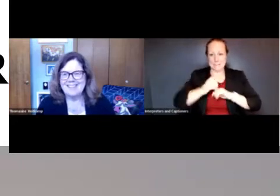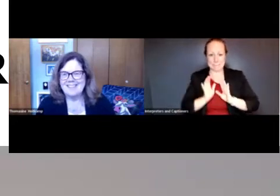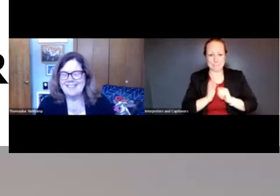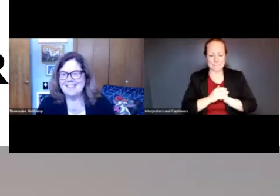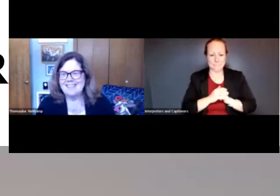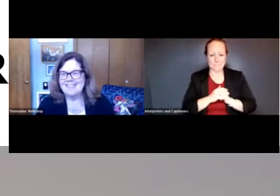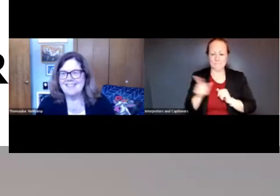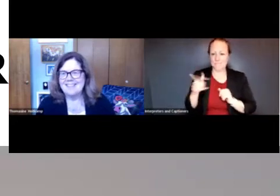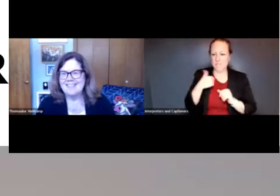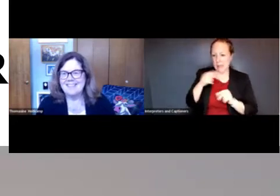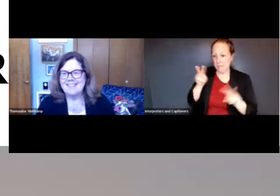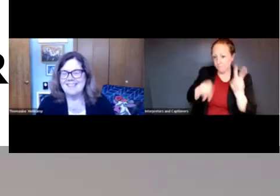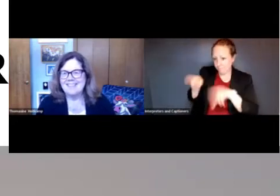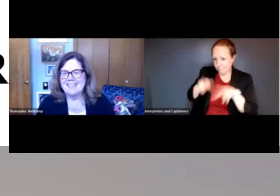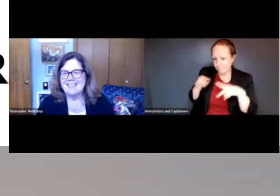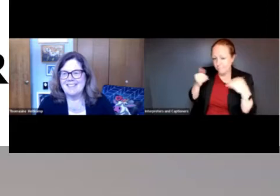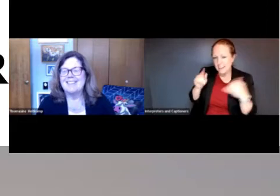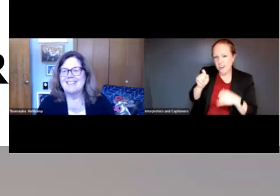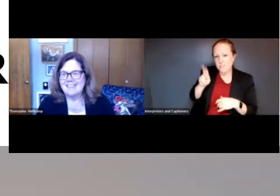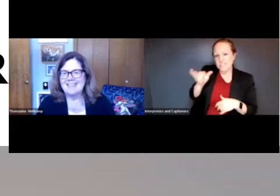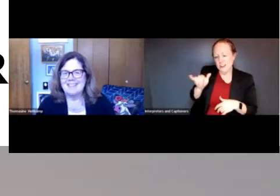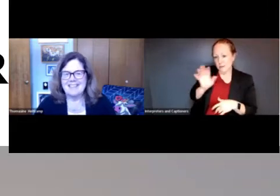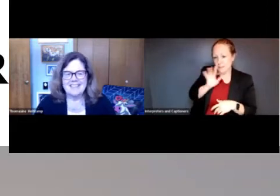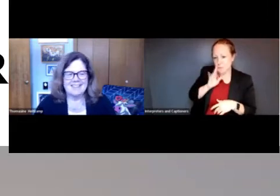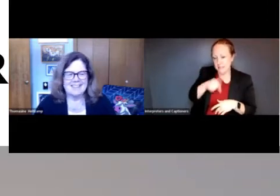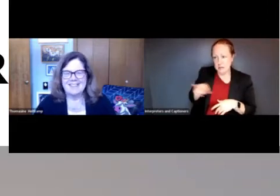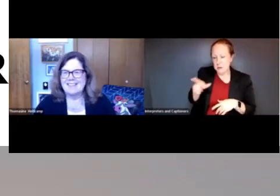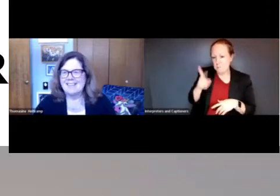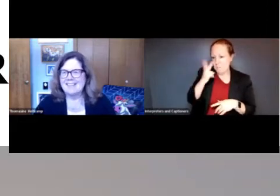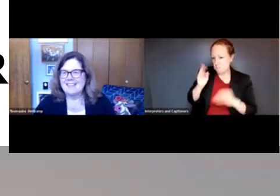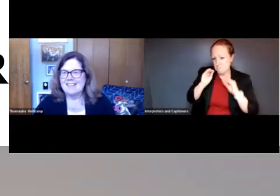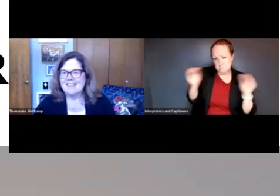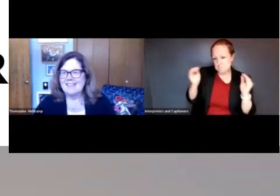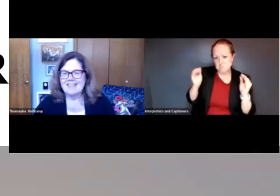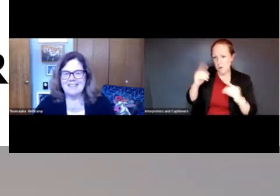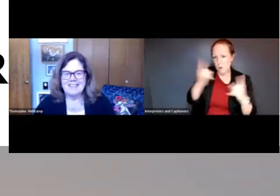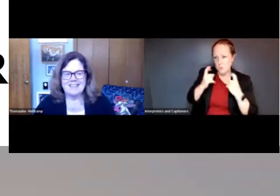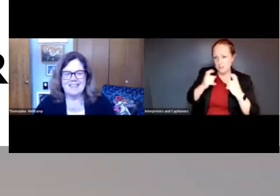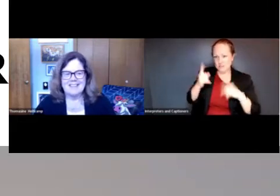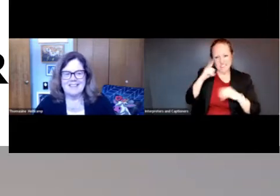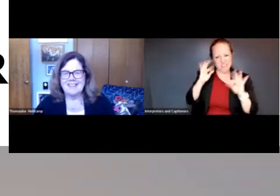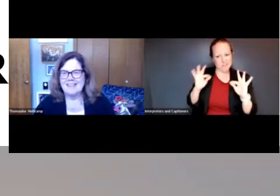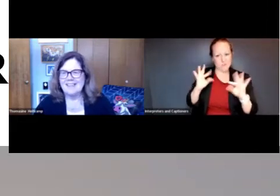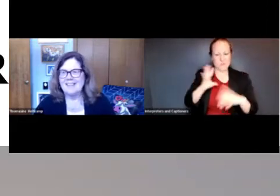now Thomasine I'm not seeing questions. But I think we're okay but if when you're done if